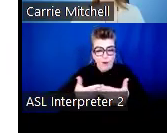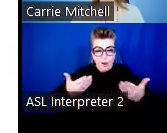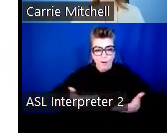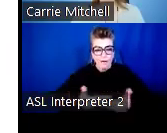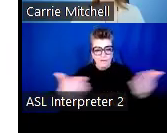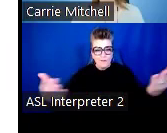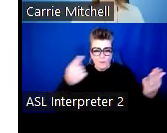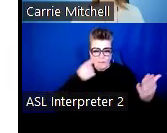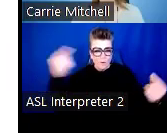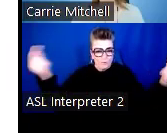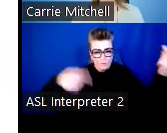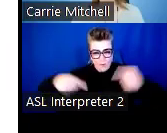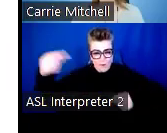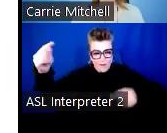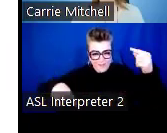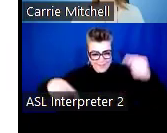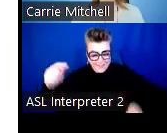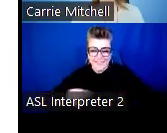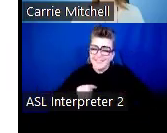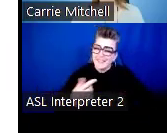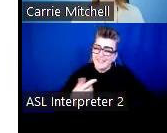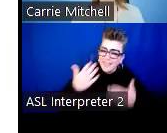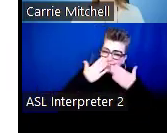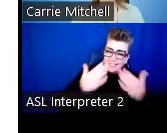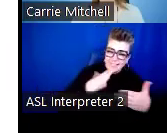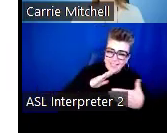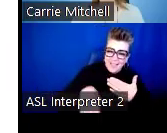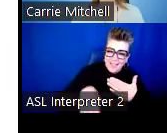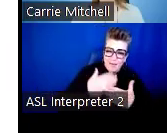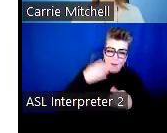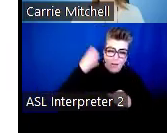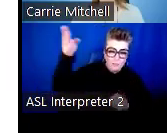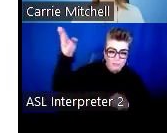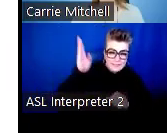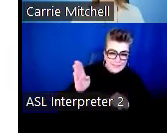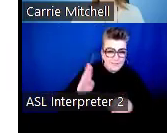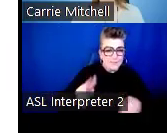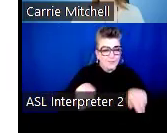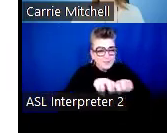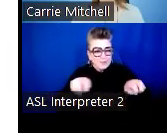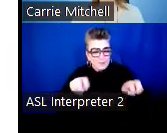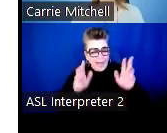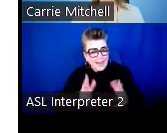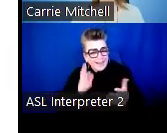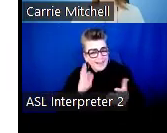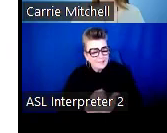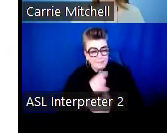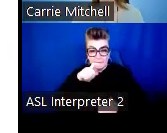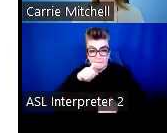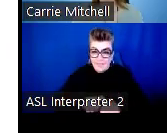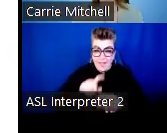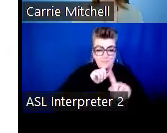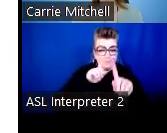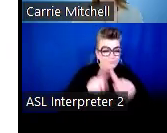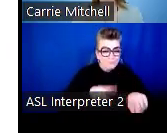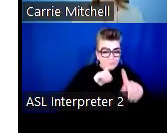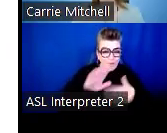I want to thank all of our presenters and panelists for taking the time and answering all of these questions.